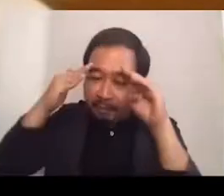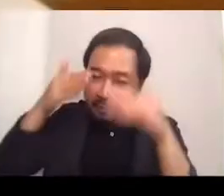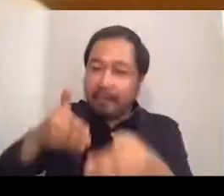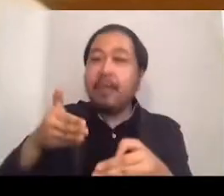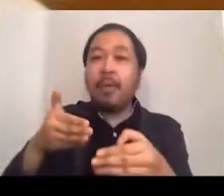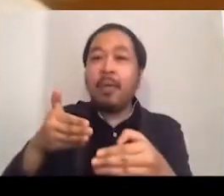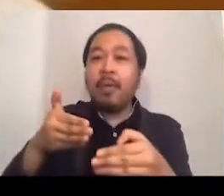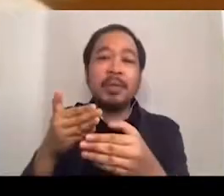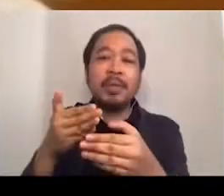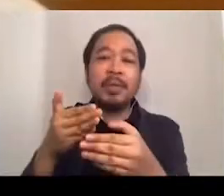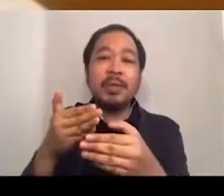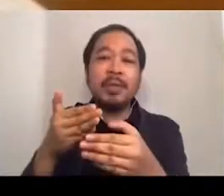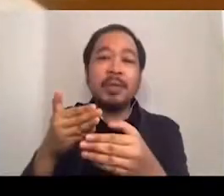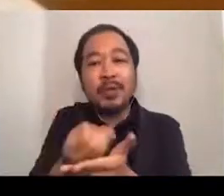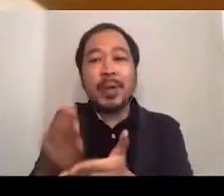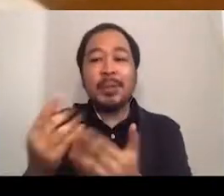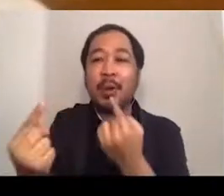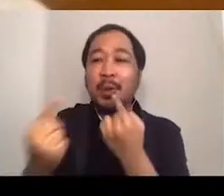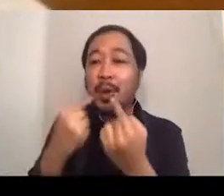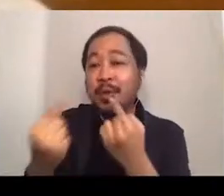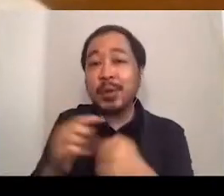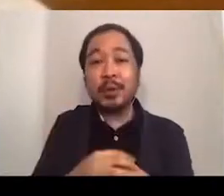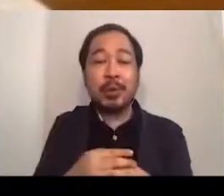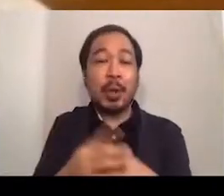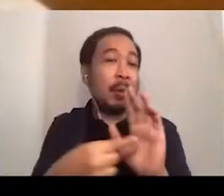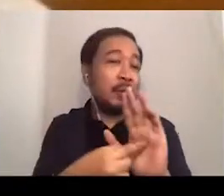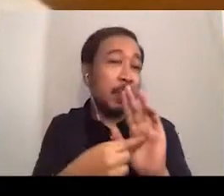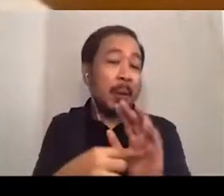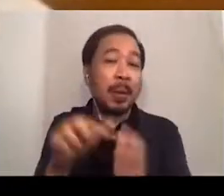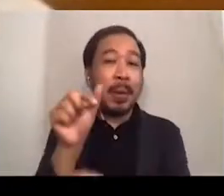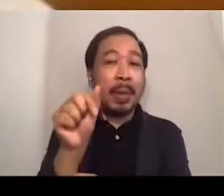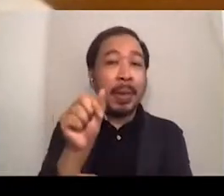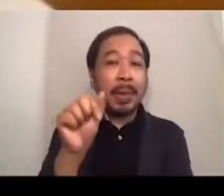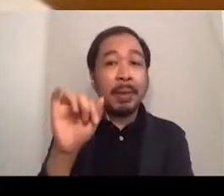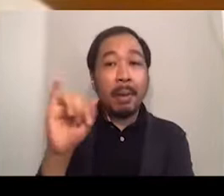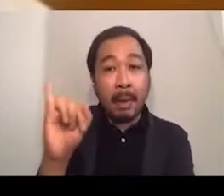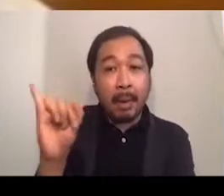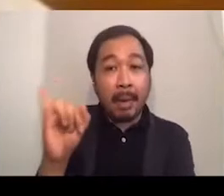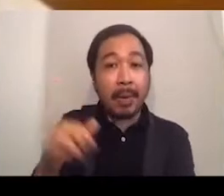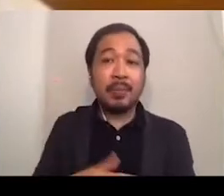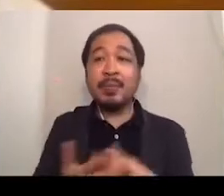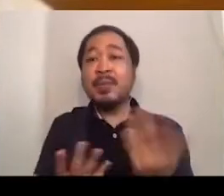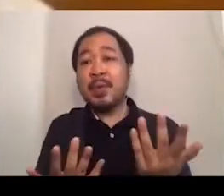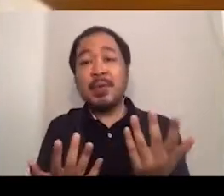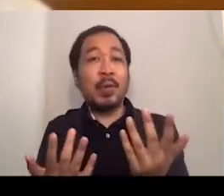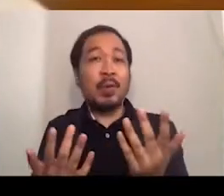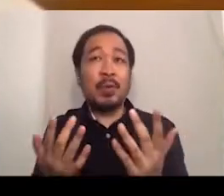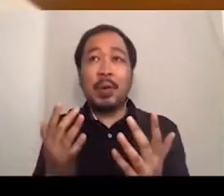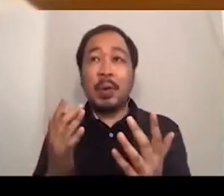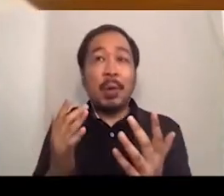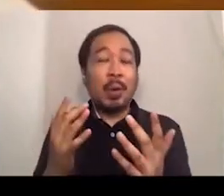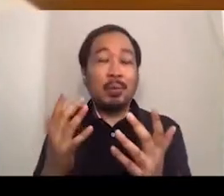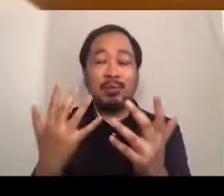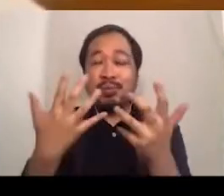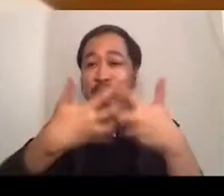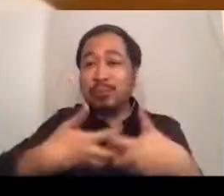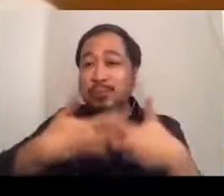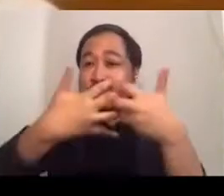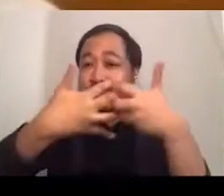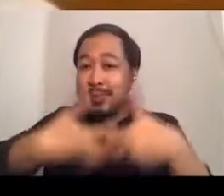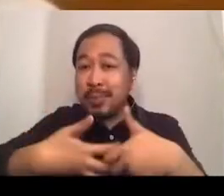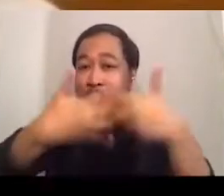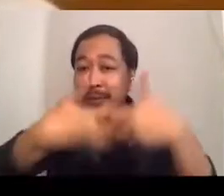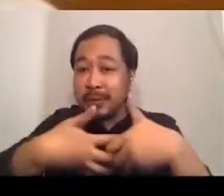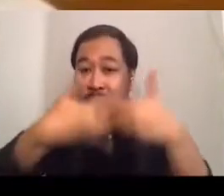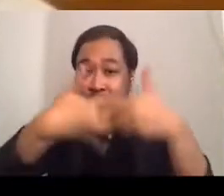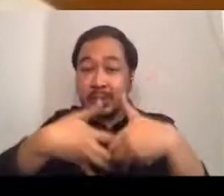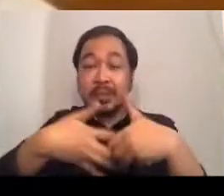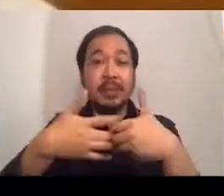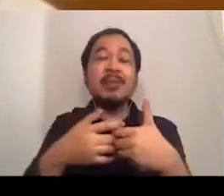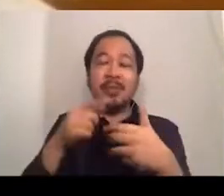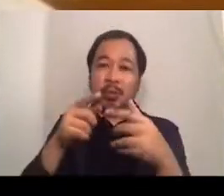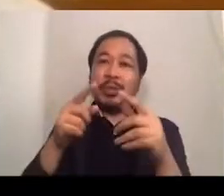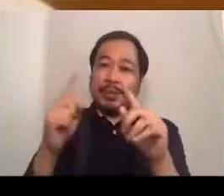Robotics may also be an important area. And also we can work on more inclusive digital health care,